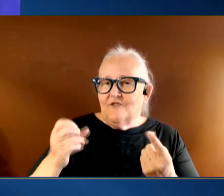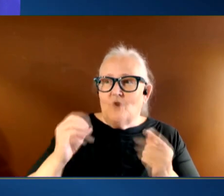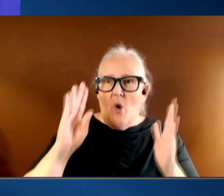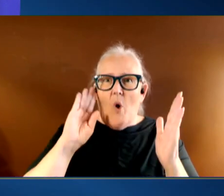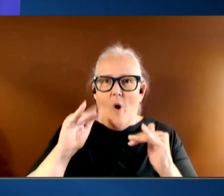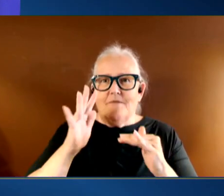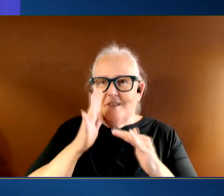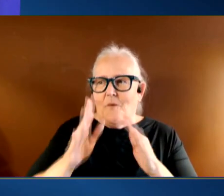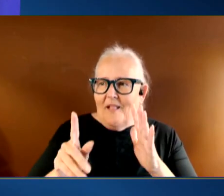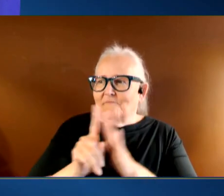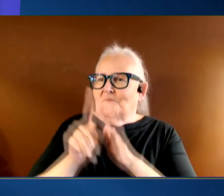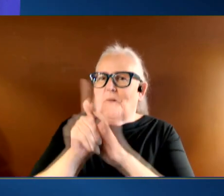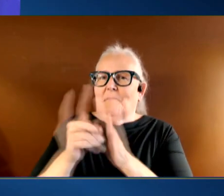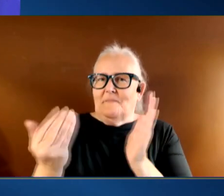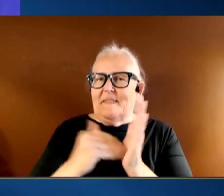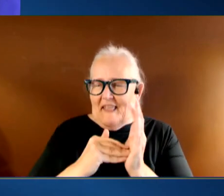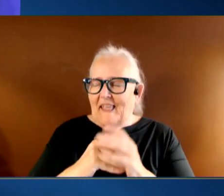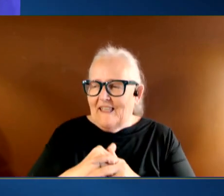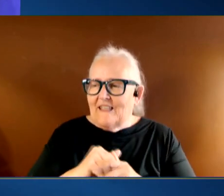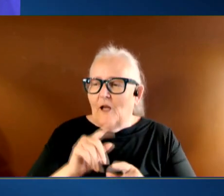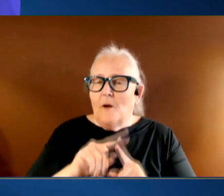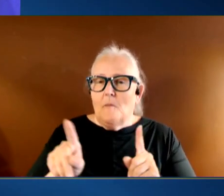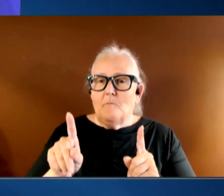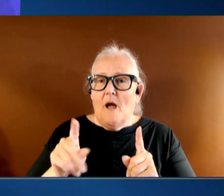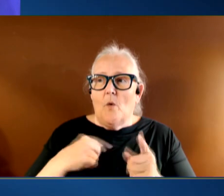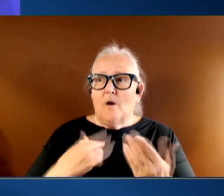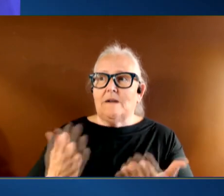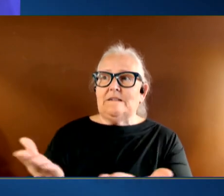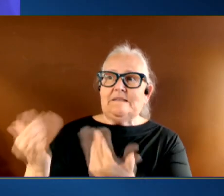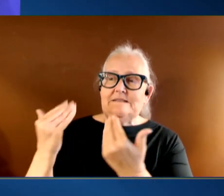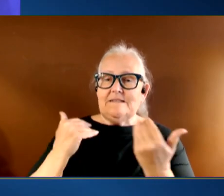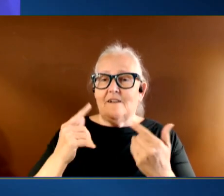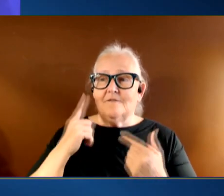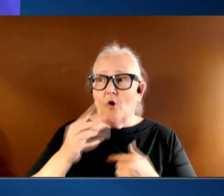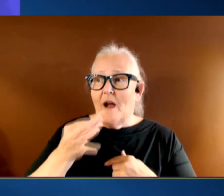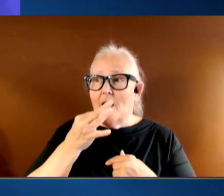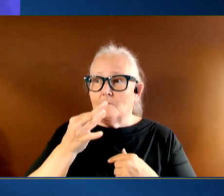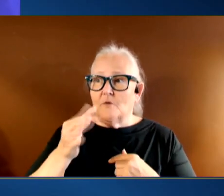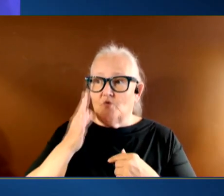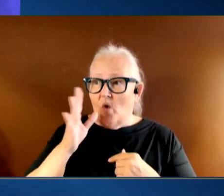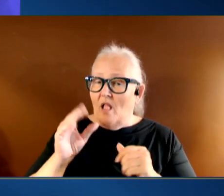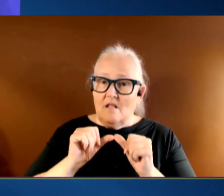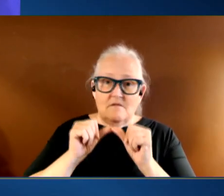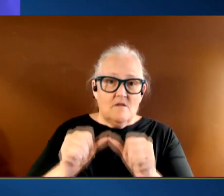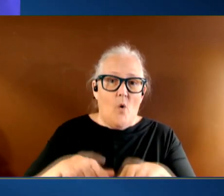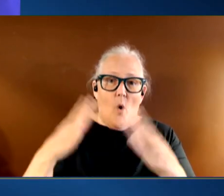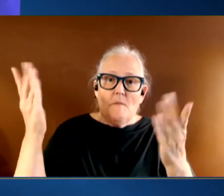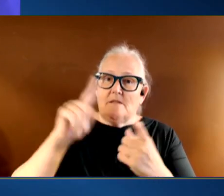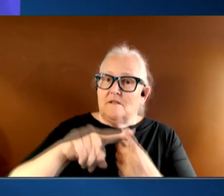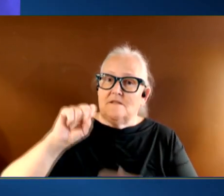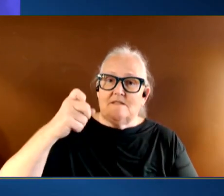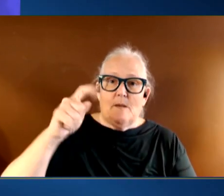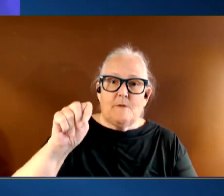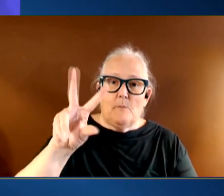But that call for experts is open until September 30th for those that practice in this area are